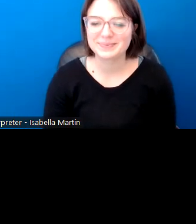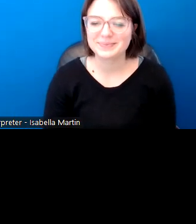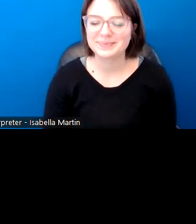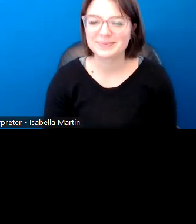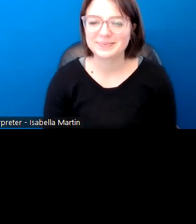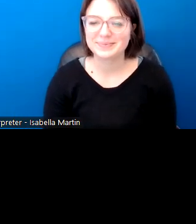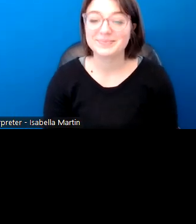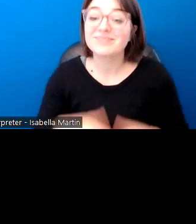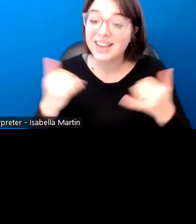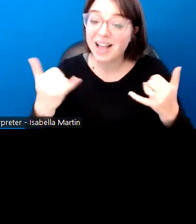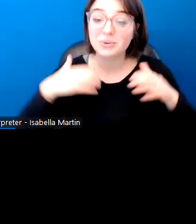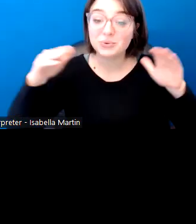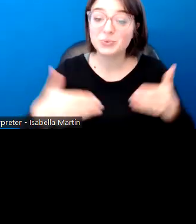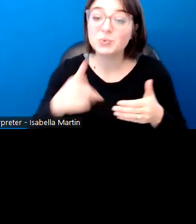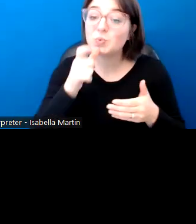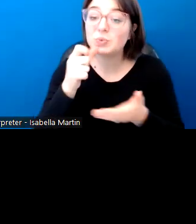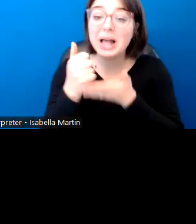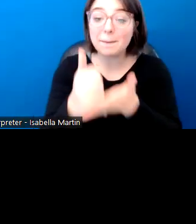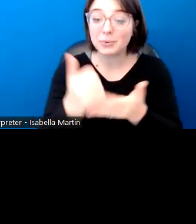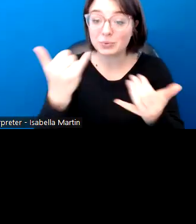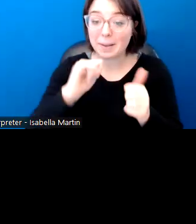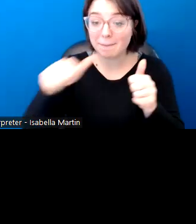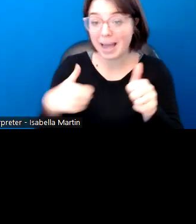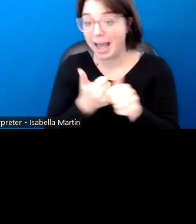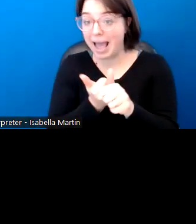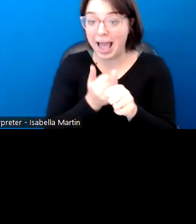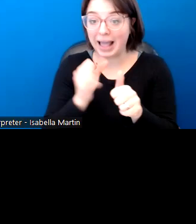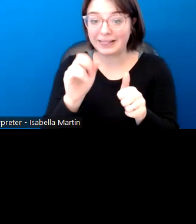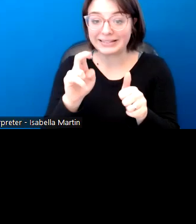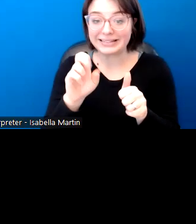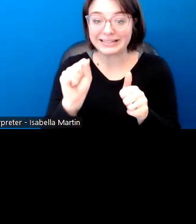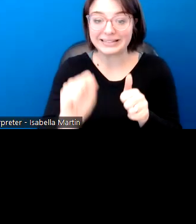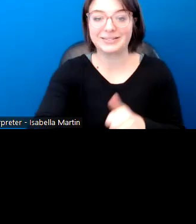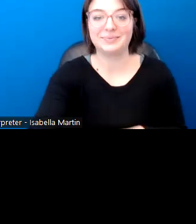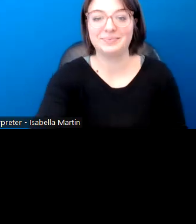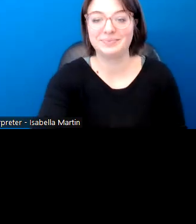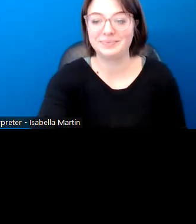my team helping behind the scenes. Today we have Erika, Kaden, and Emily answering your